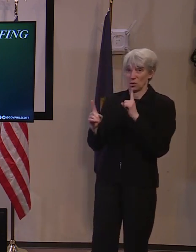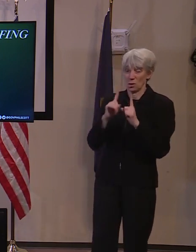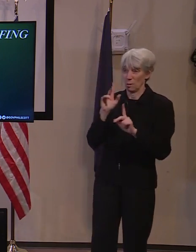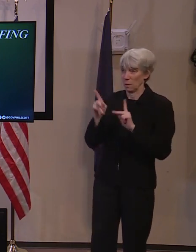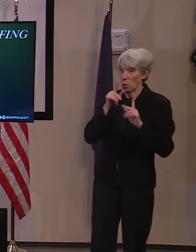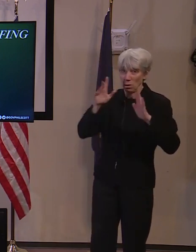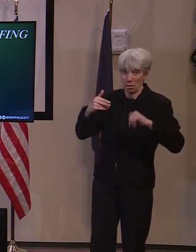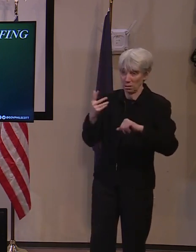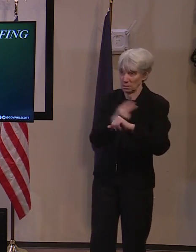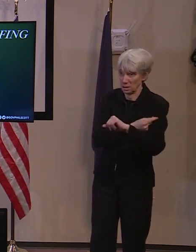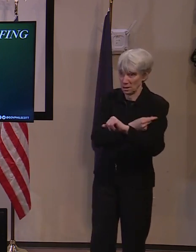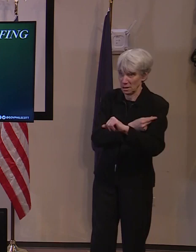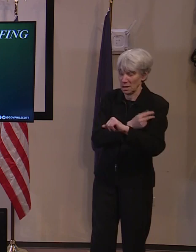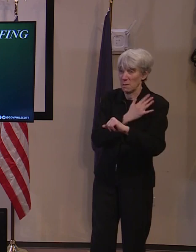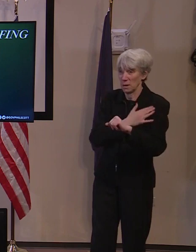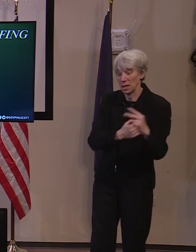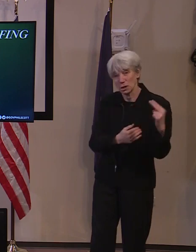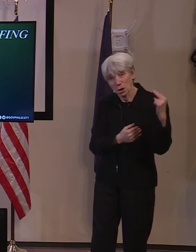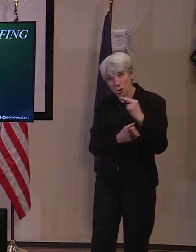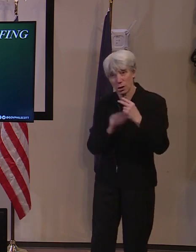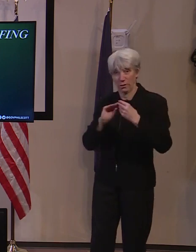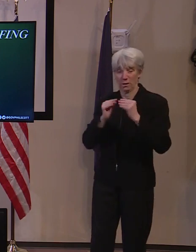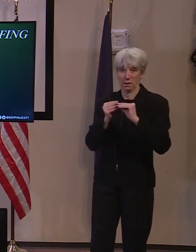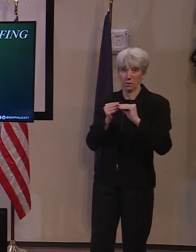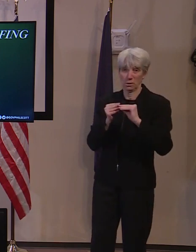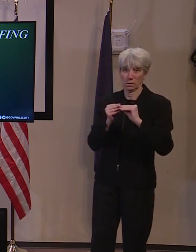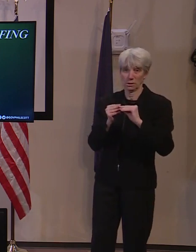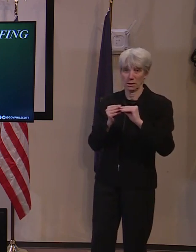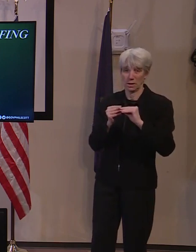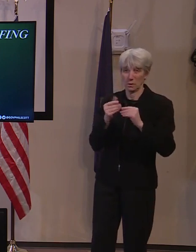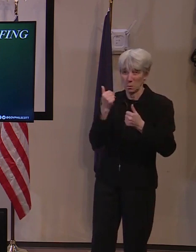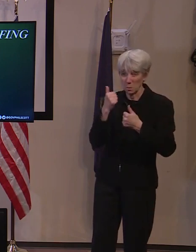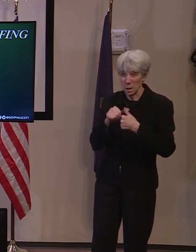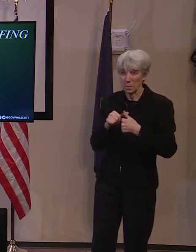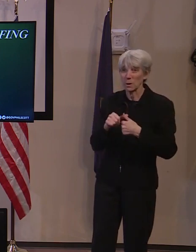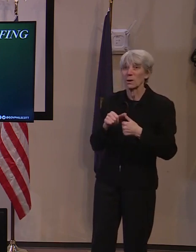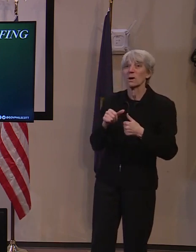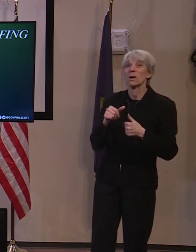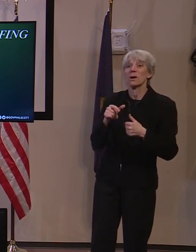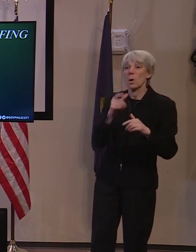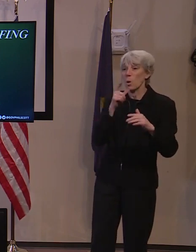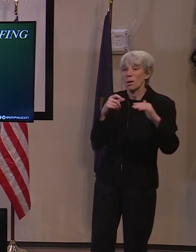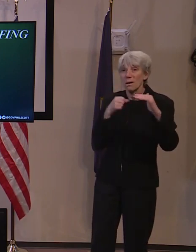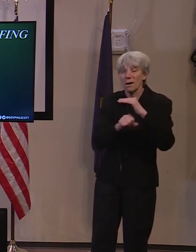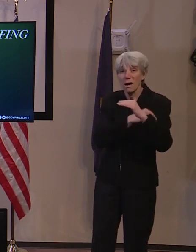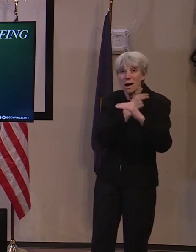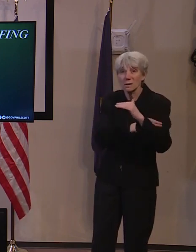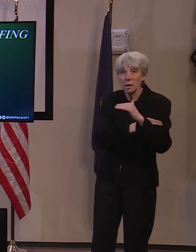of I C. U. Admissions and deaths among those who are unvaccinated. Let that